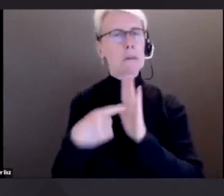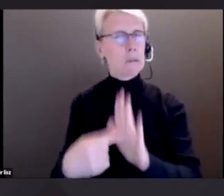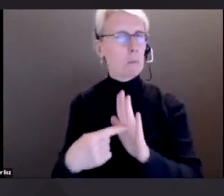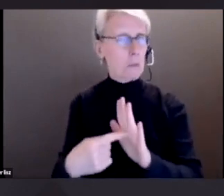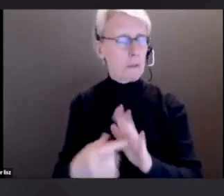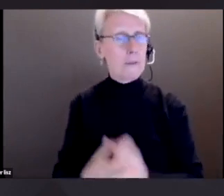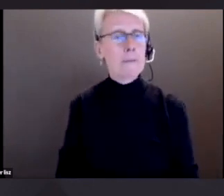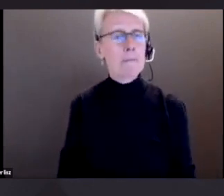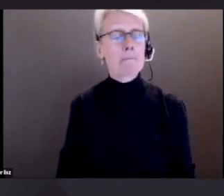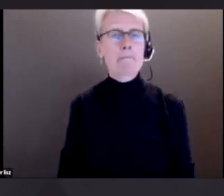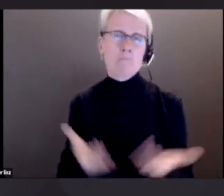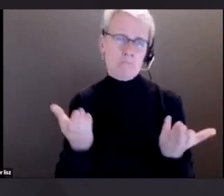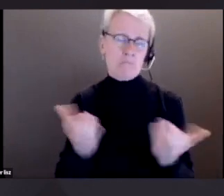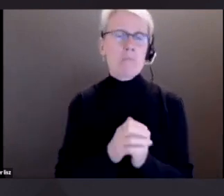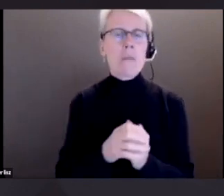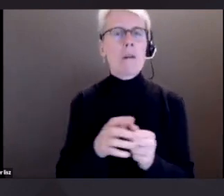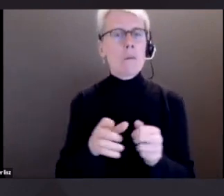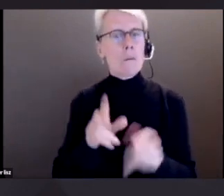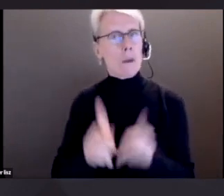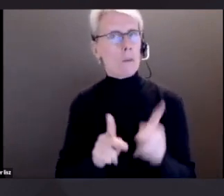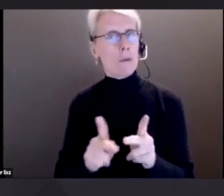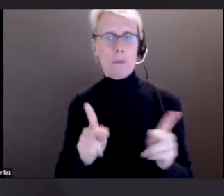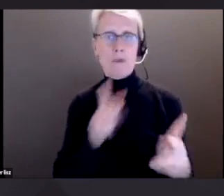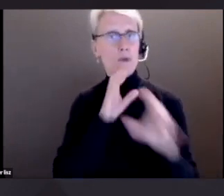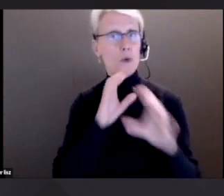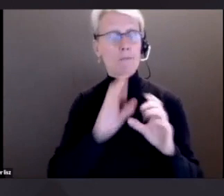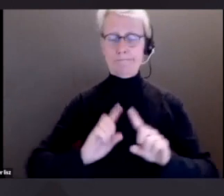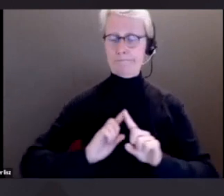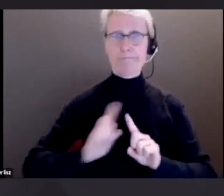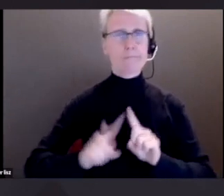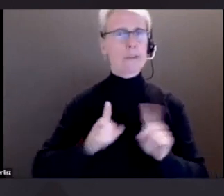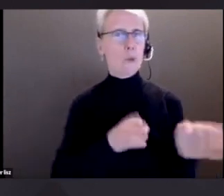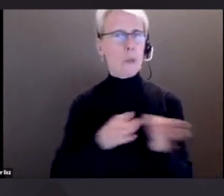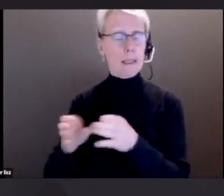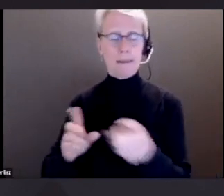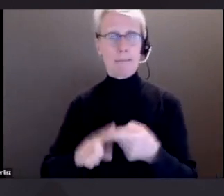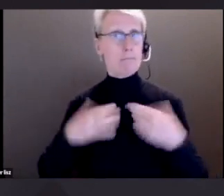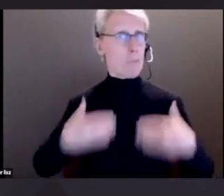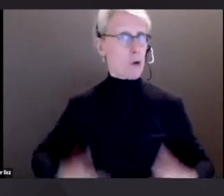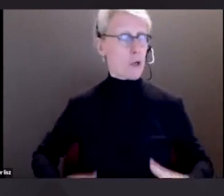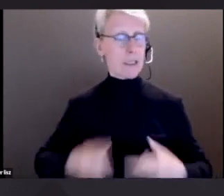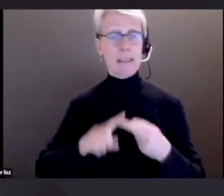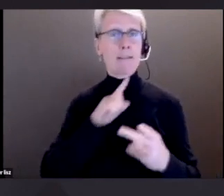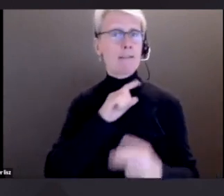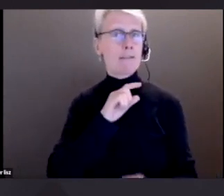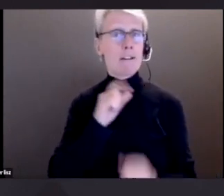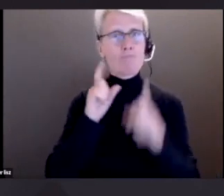through body language and non-verbal communication. A candidate may avoid making eye contact